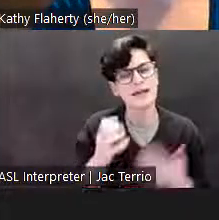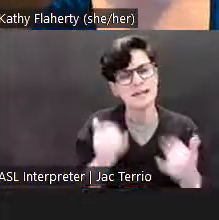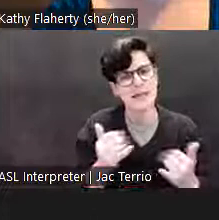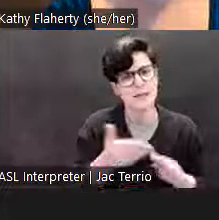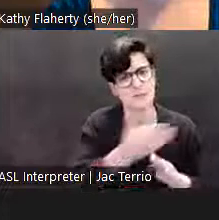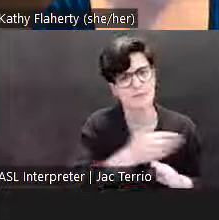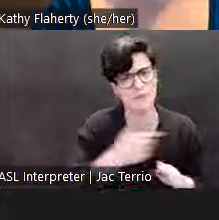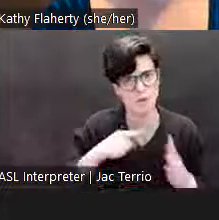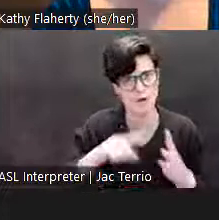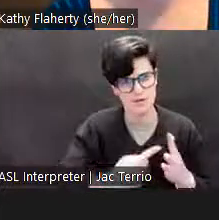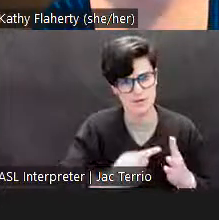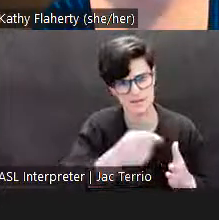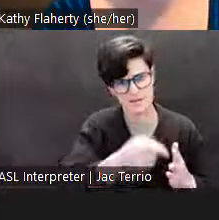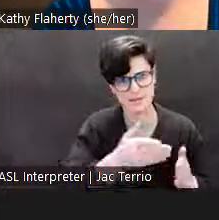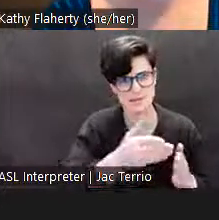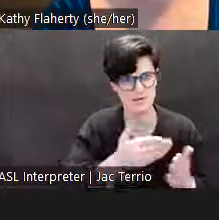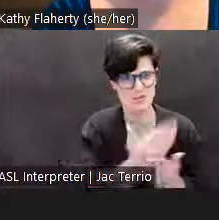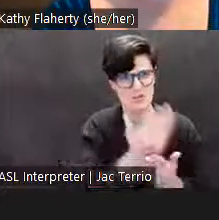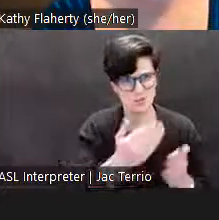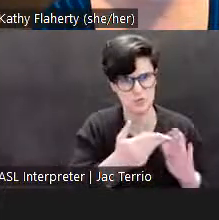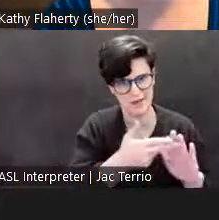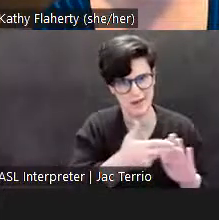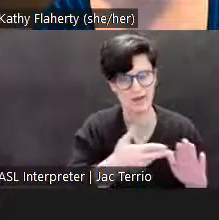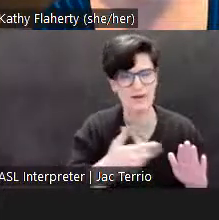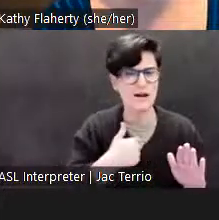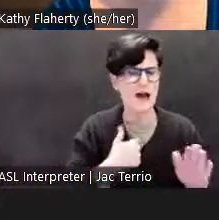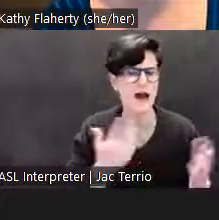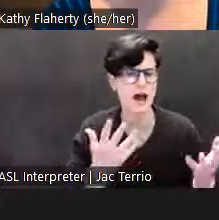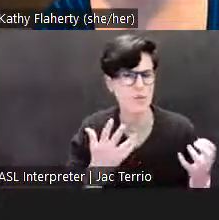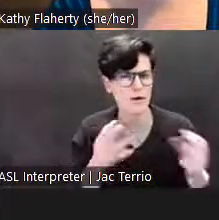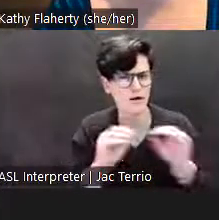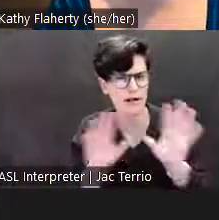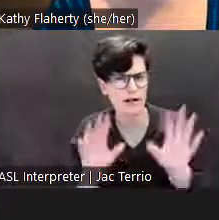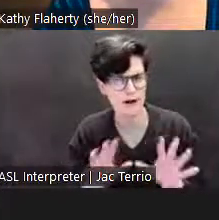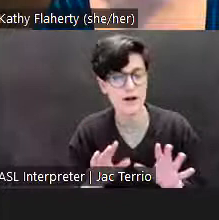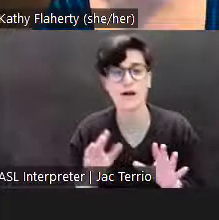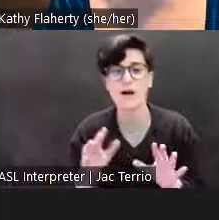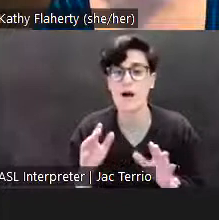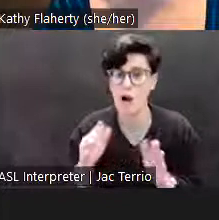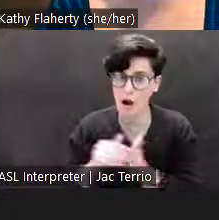15:20:09 I think one kind of accommodation that a lot of people ask for for years before